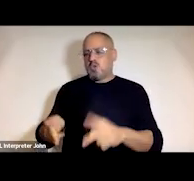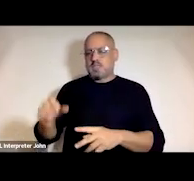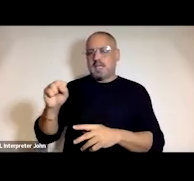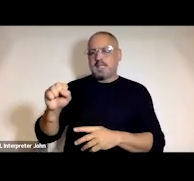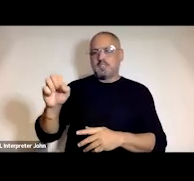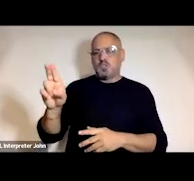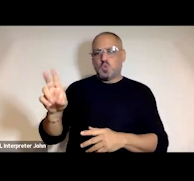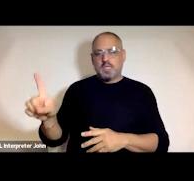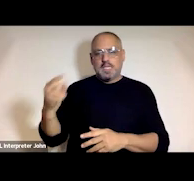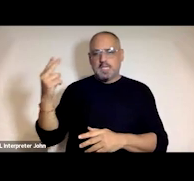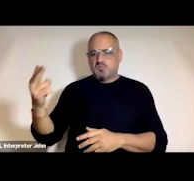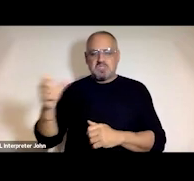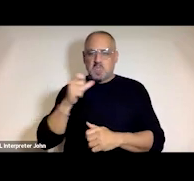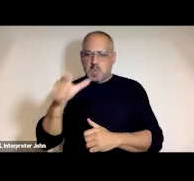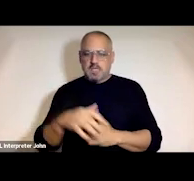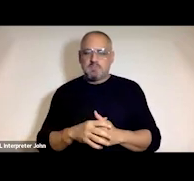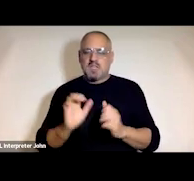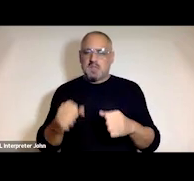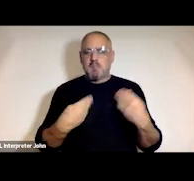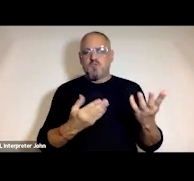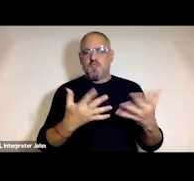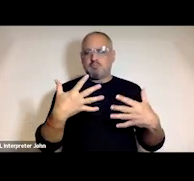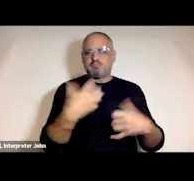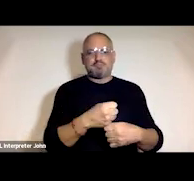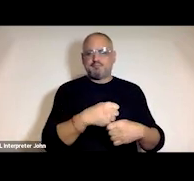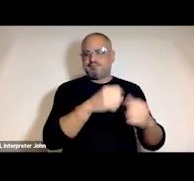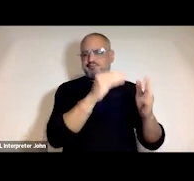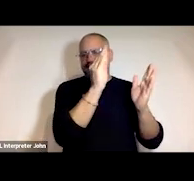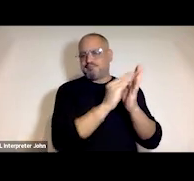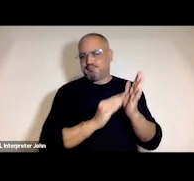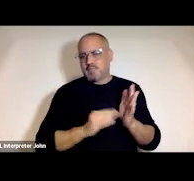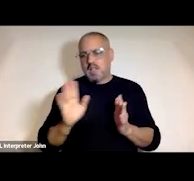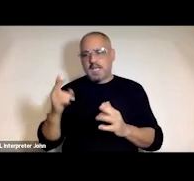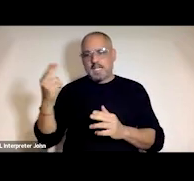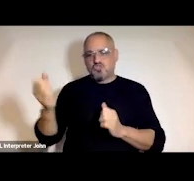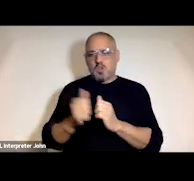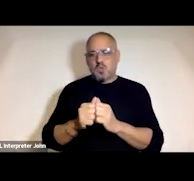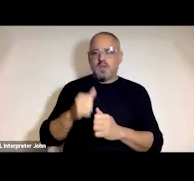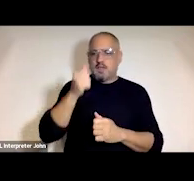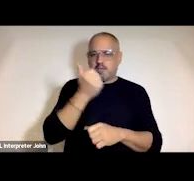You can provide a brief summary of their history with substances